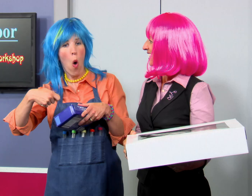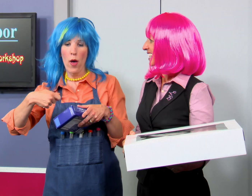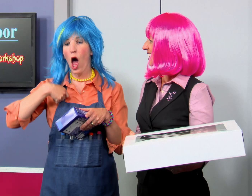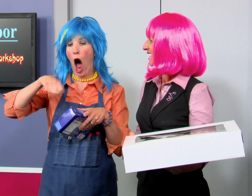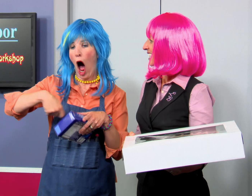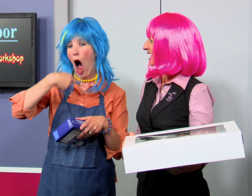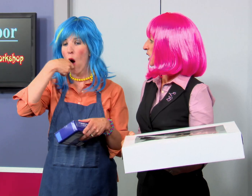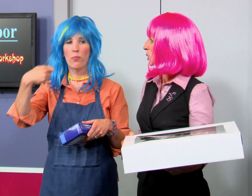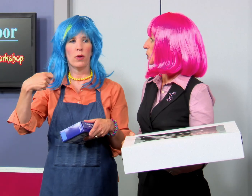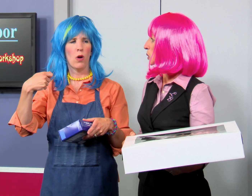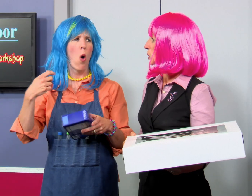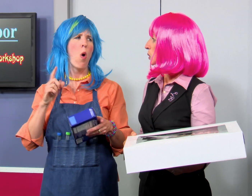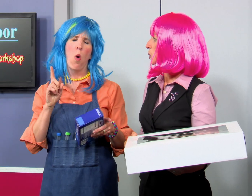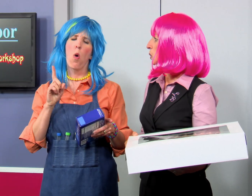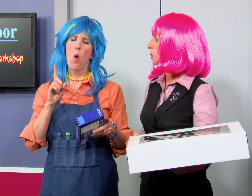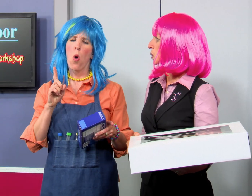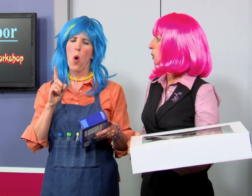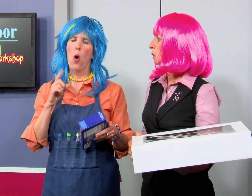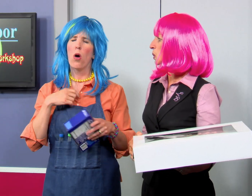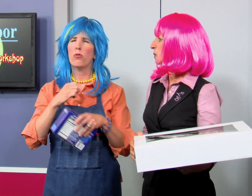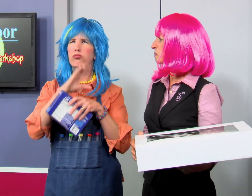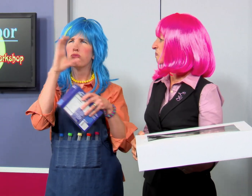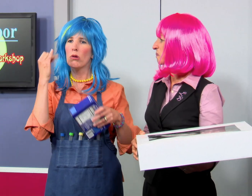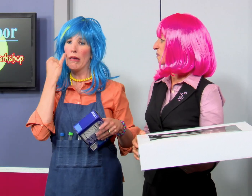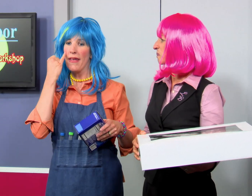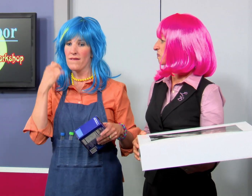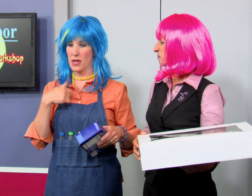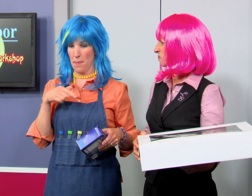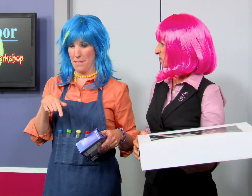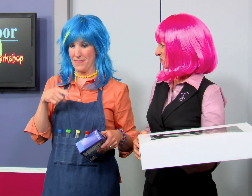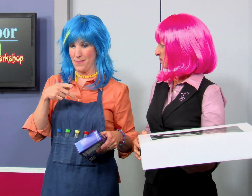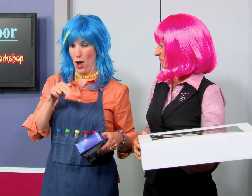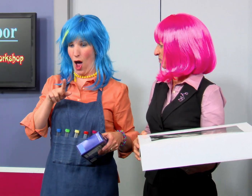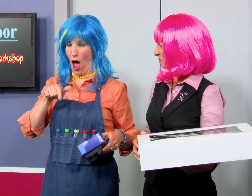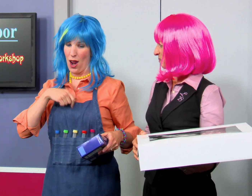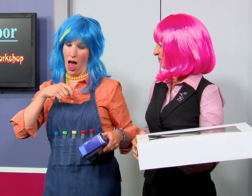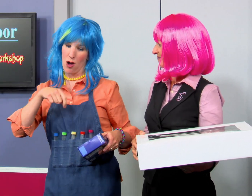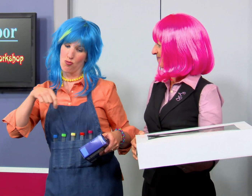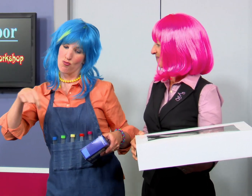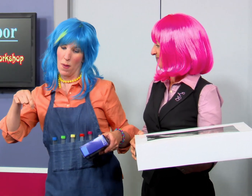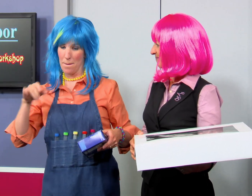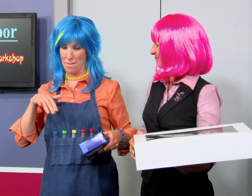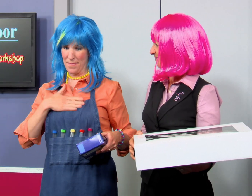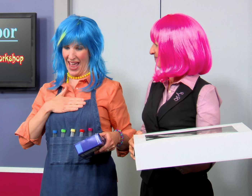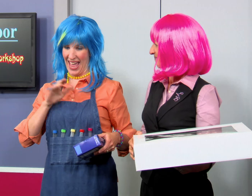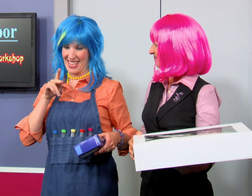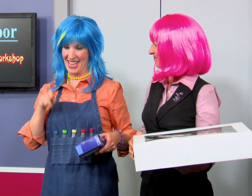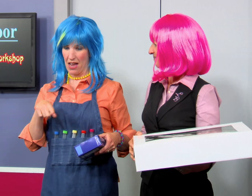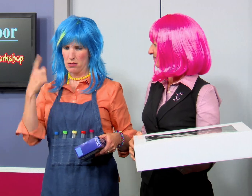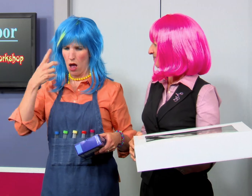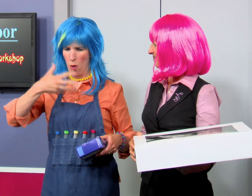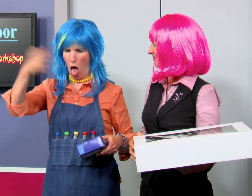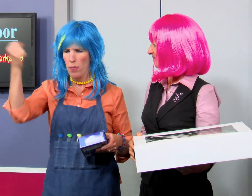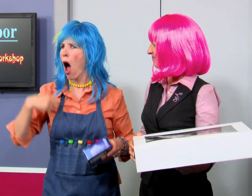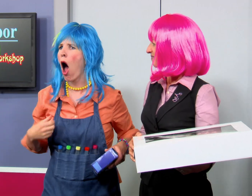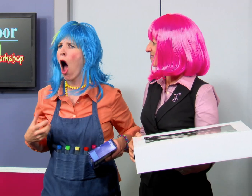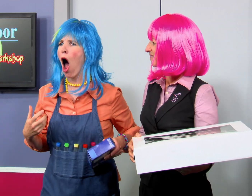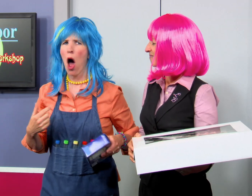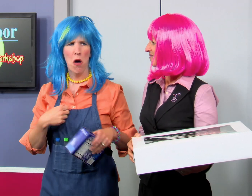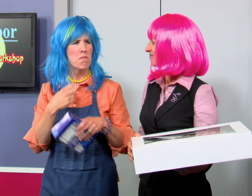WHEN I KNEW IT WAS YOURS. IF I WROTE PAULA ON A CAKE AND SOMEONE ELSE TOOK IT,